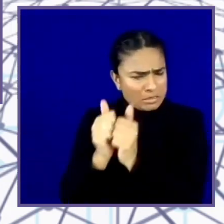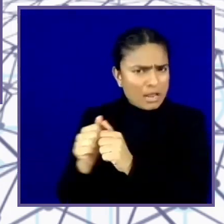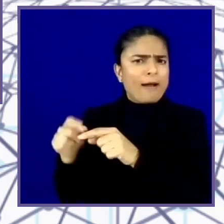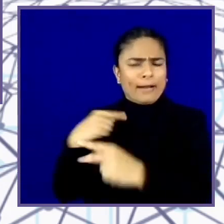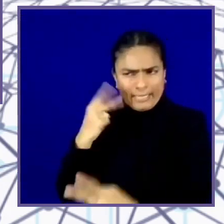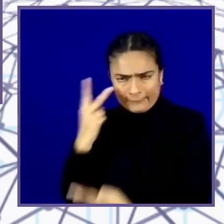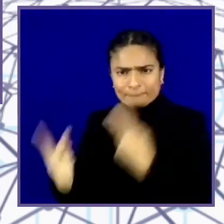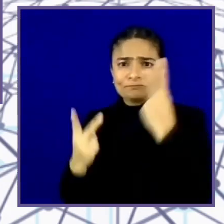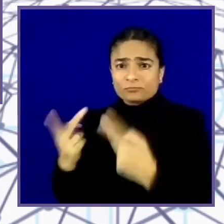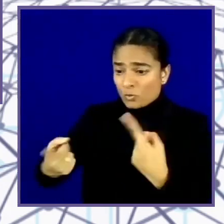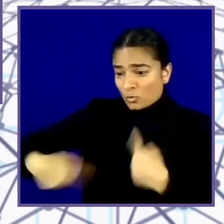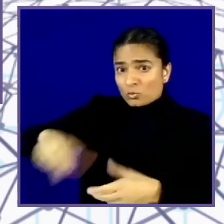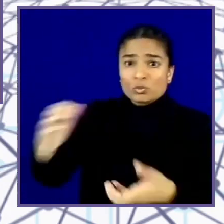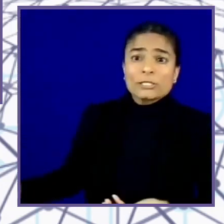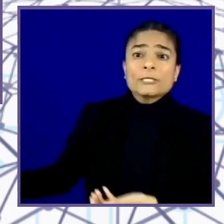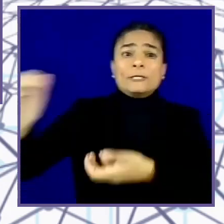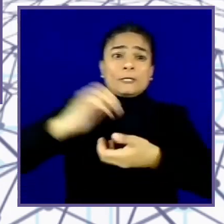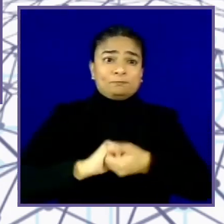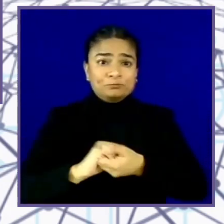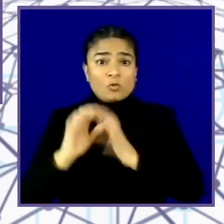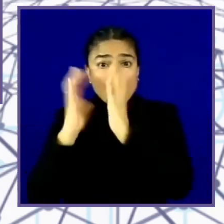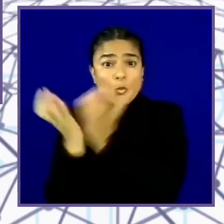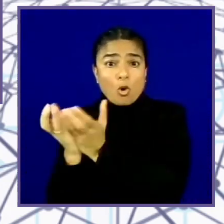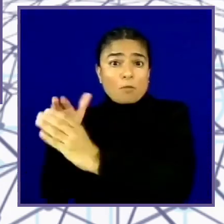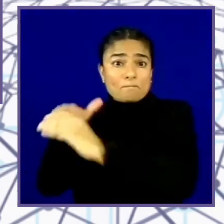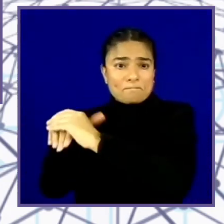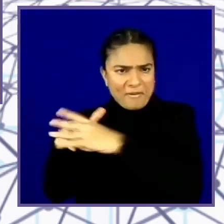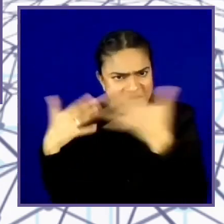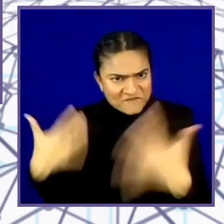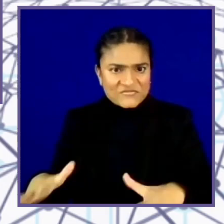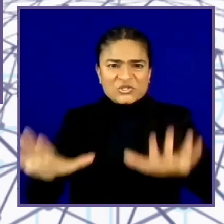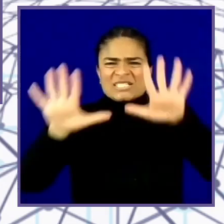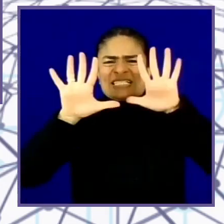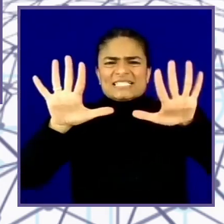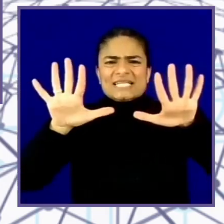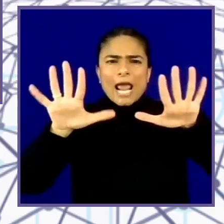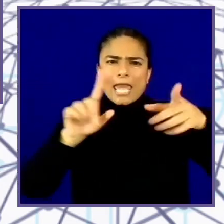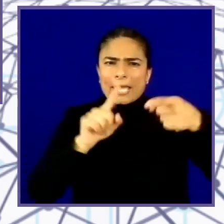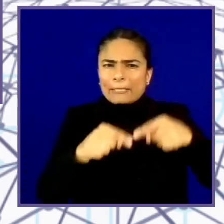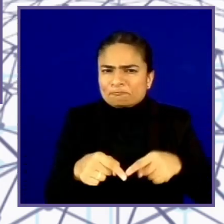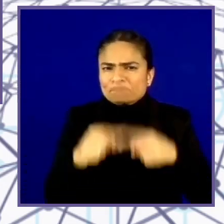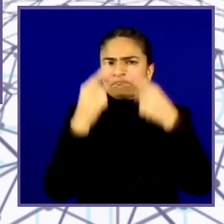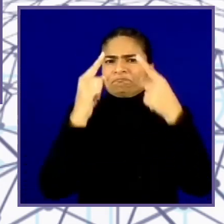inclusion of persons with disabilities is critical to advancing economic inclusion,